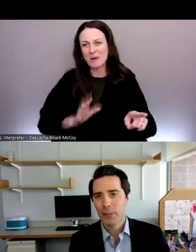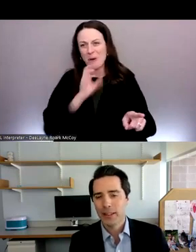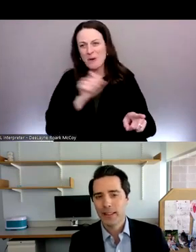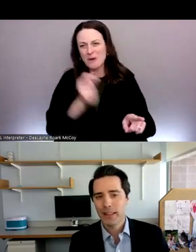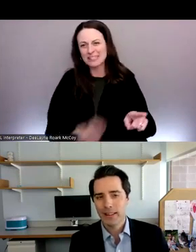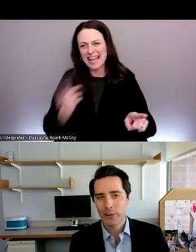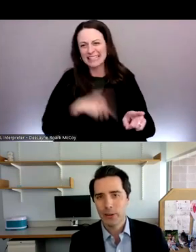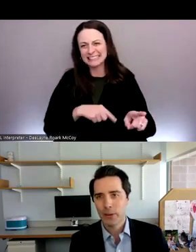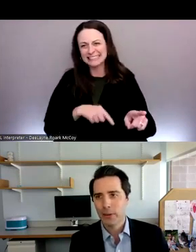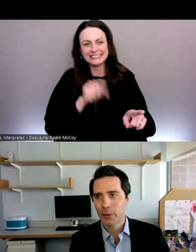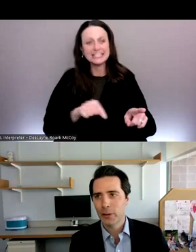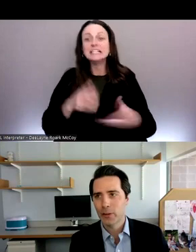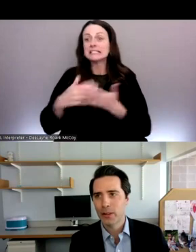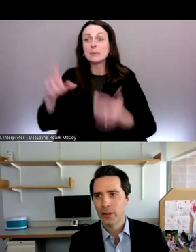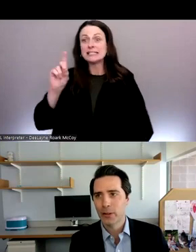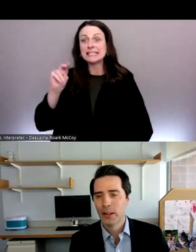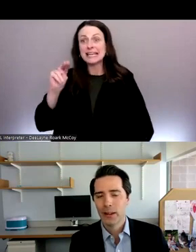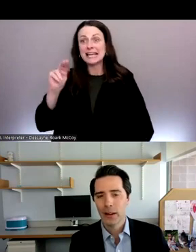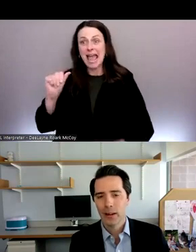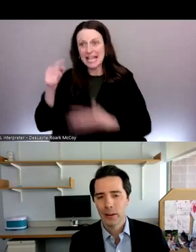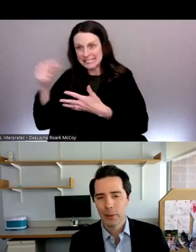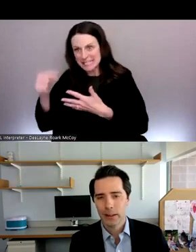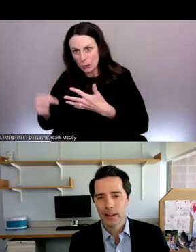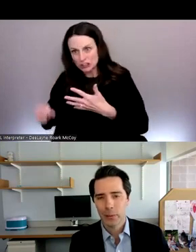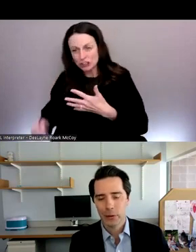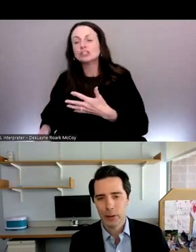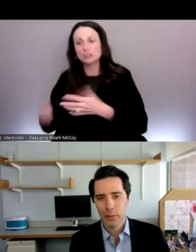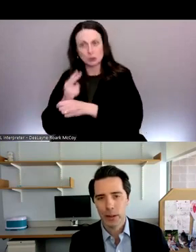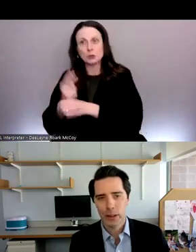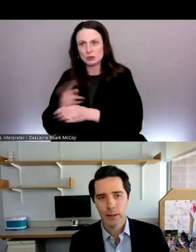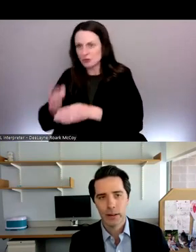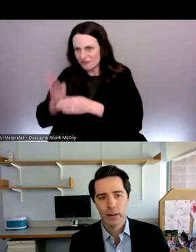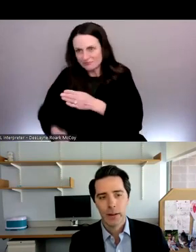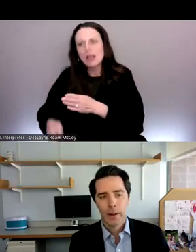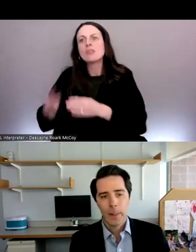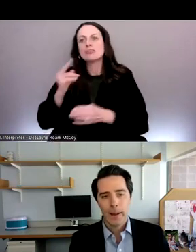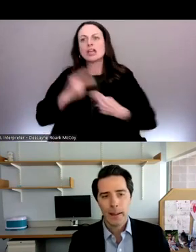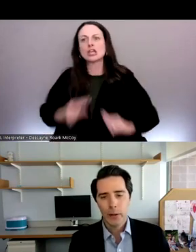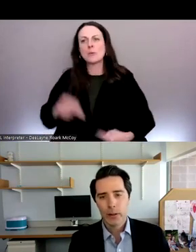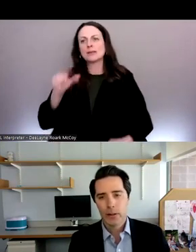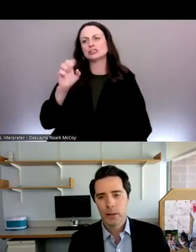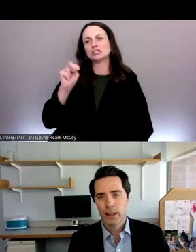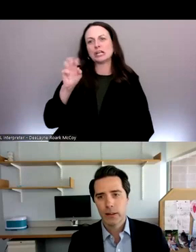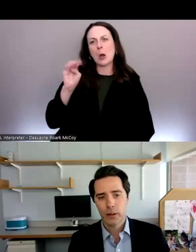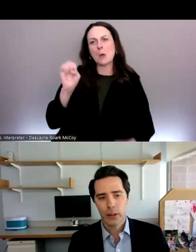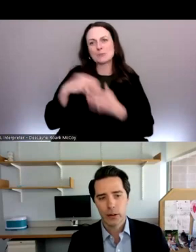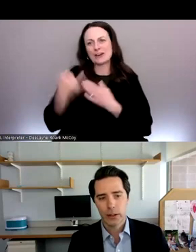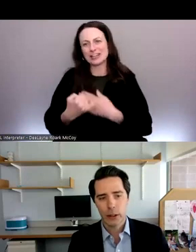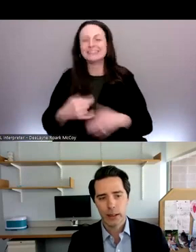some of the DNA sequencers that were used to complete the Human Genome Project